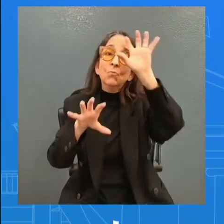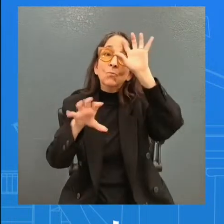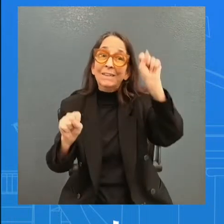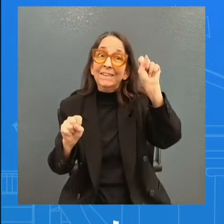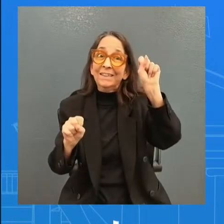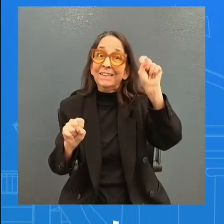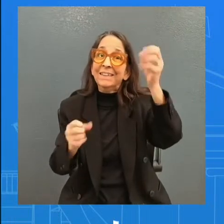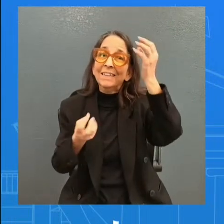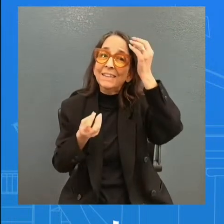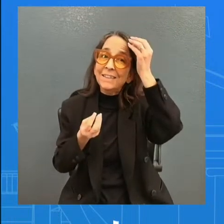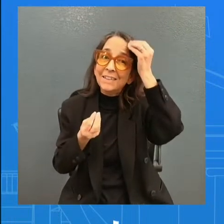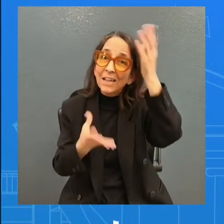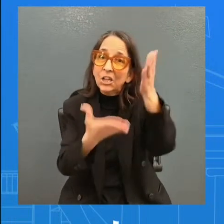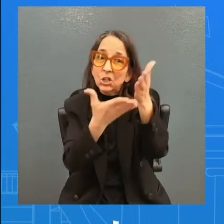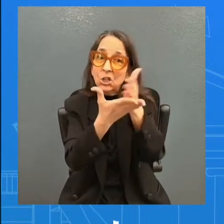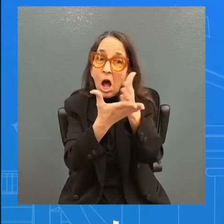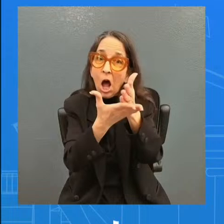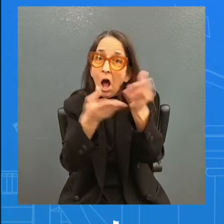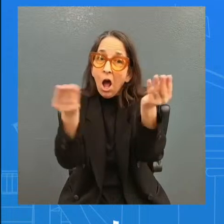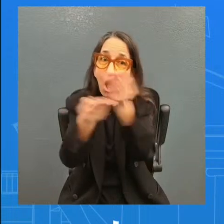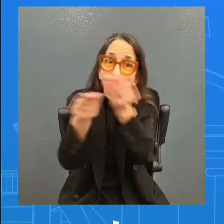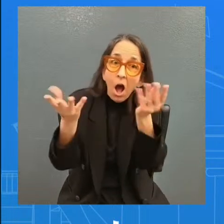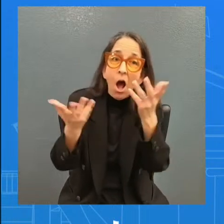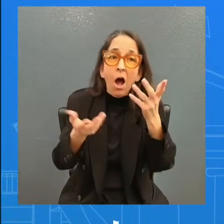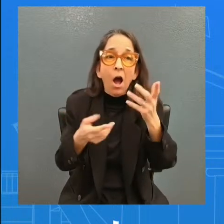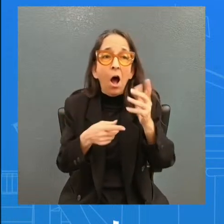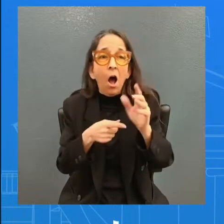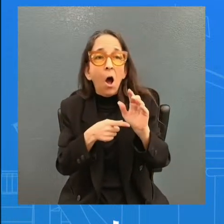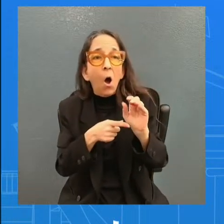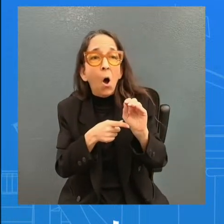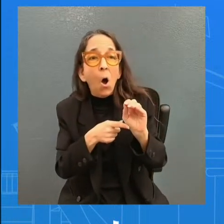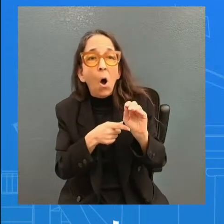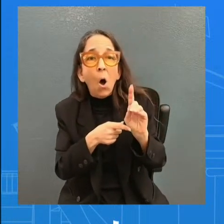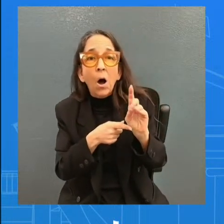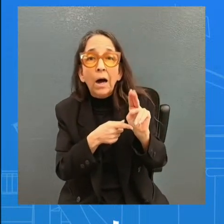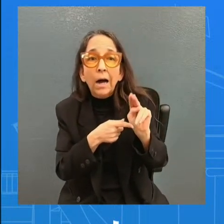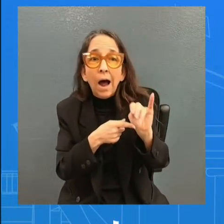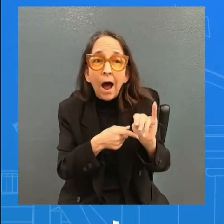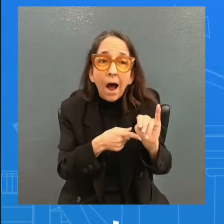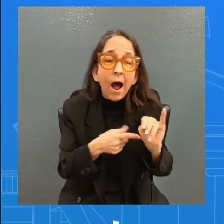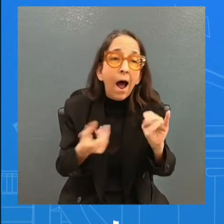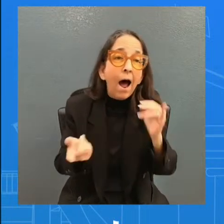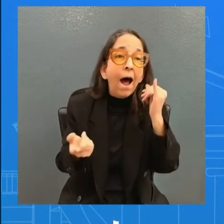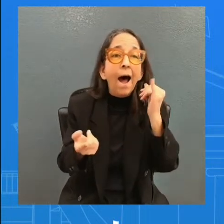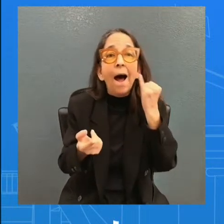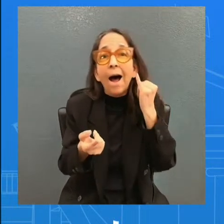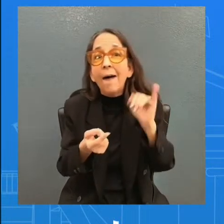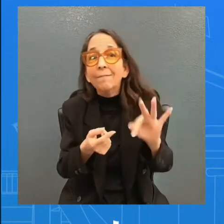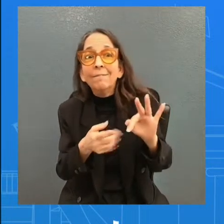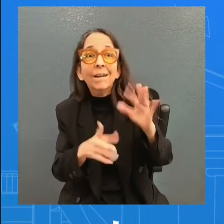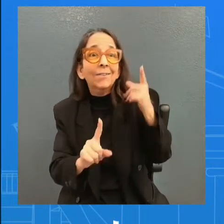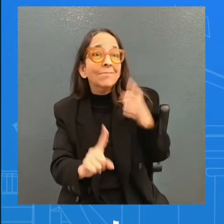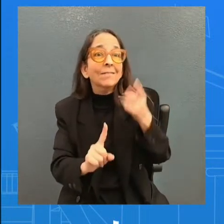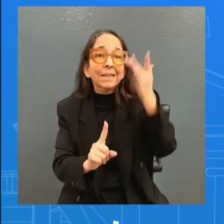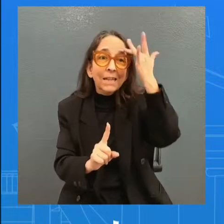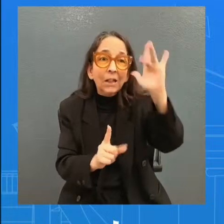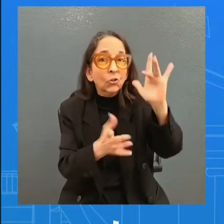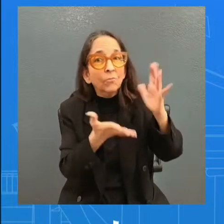if it’s -- if it’s related to intelligence and specific information in that nature. I’m not going to speculate beyond that,